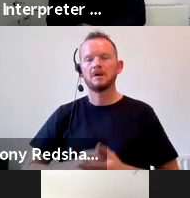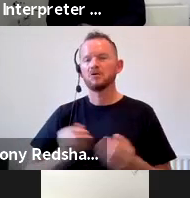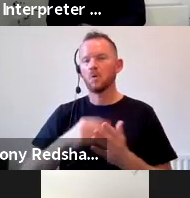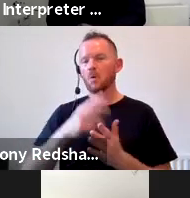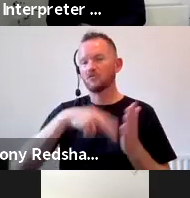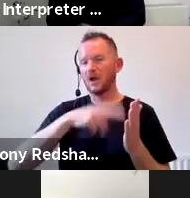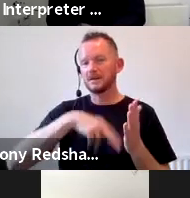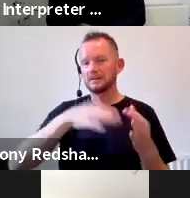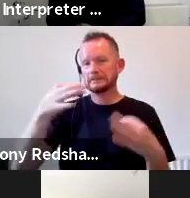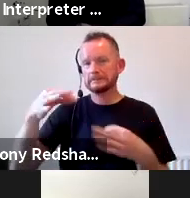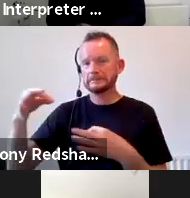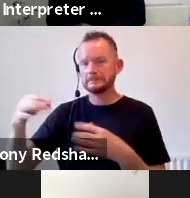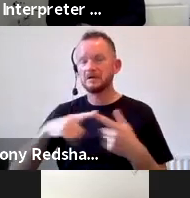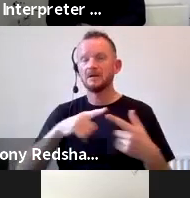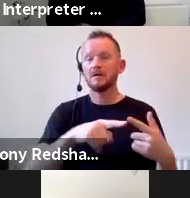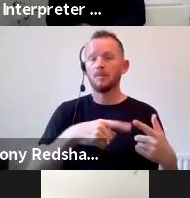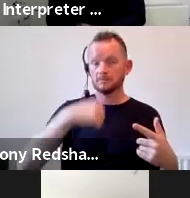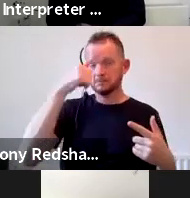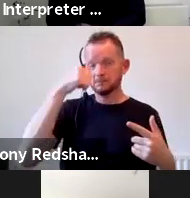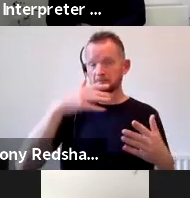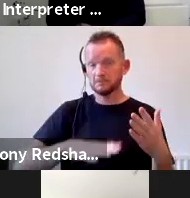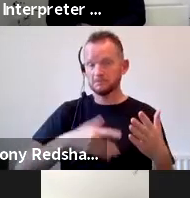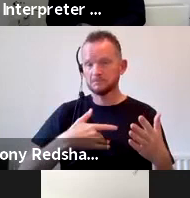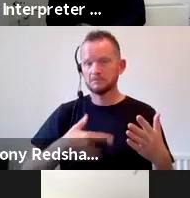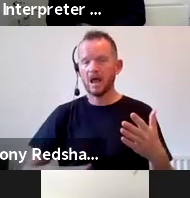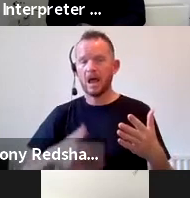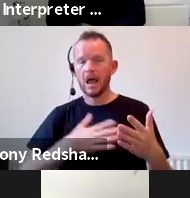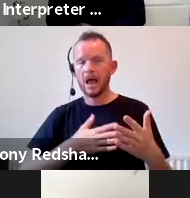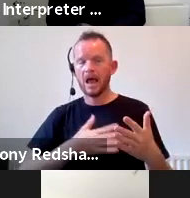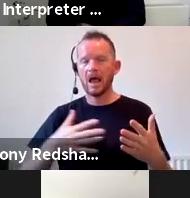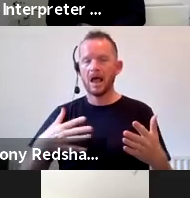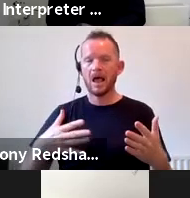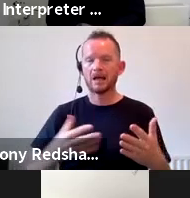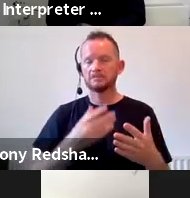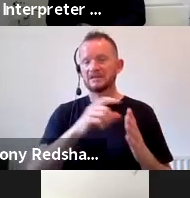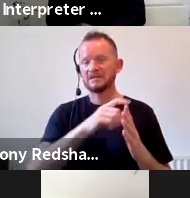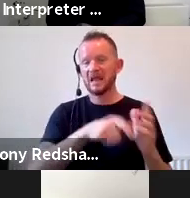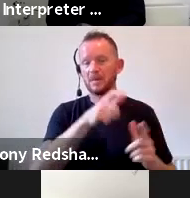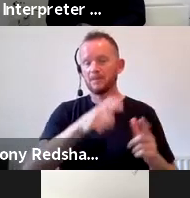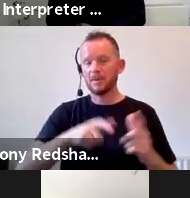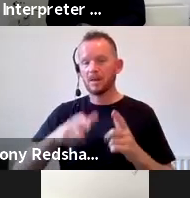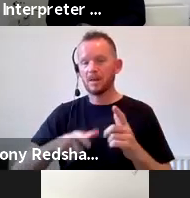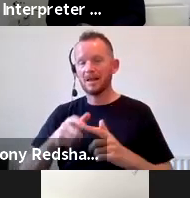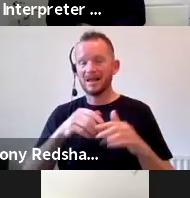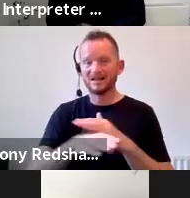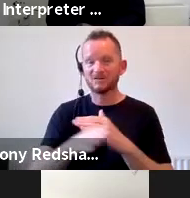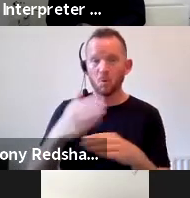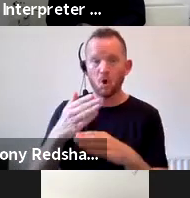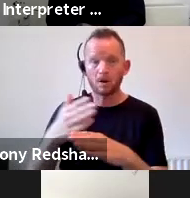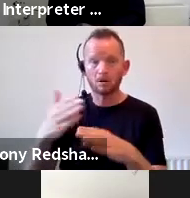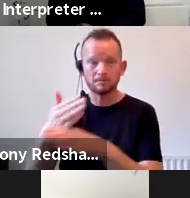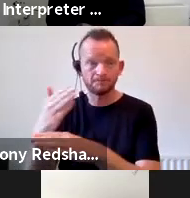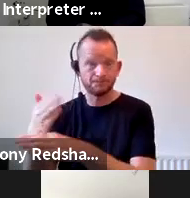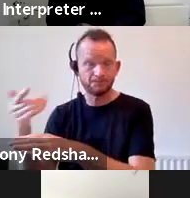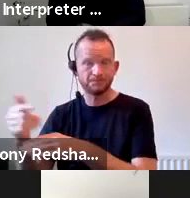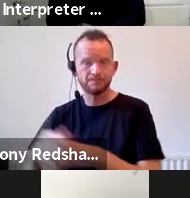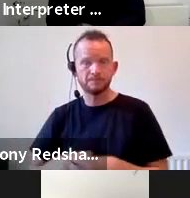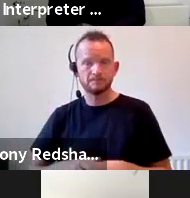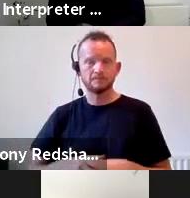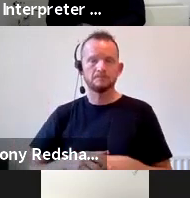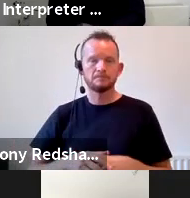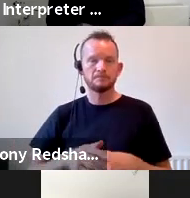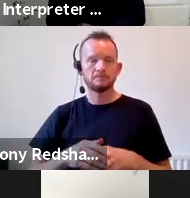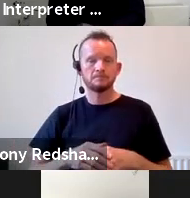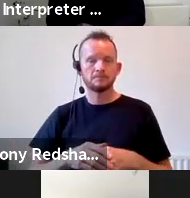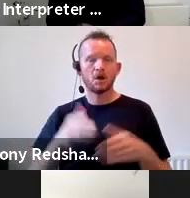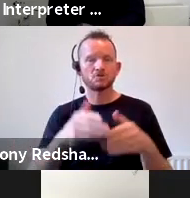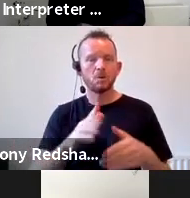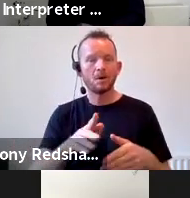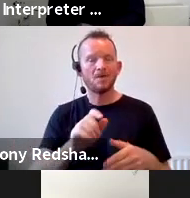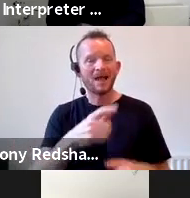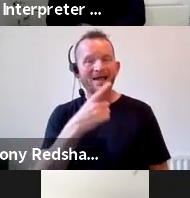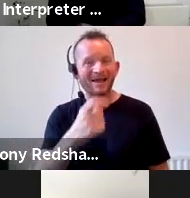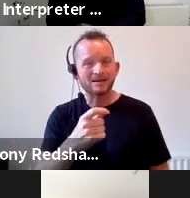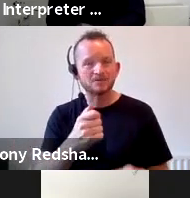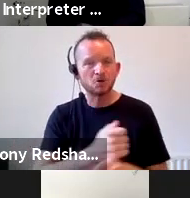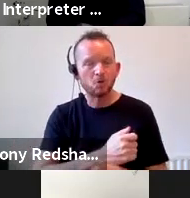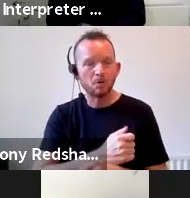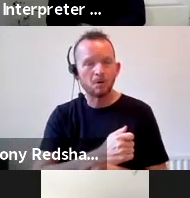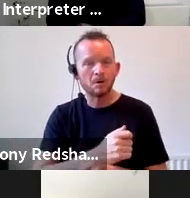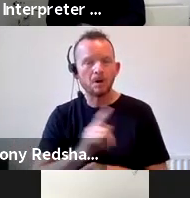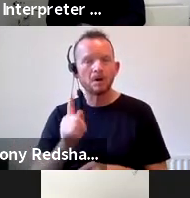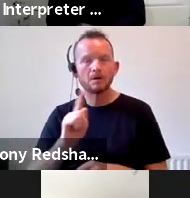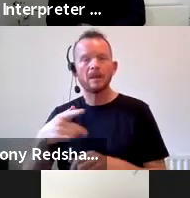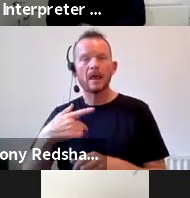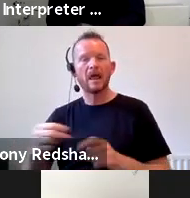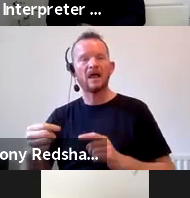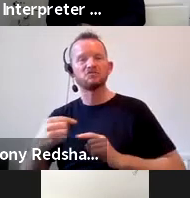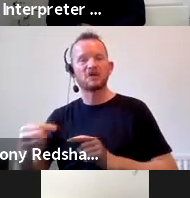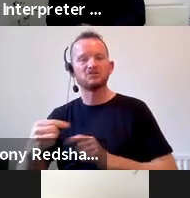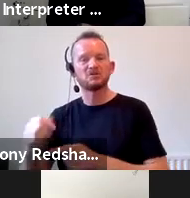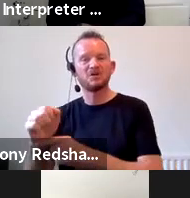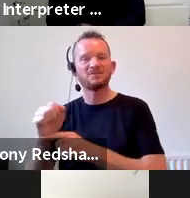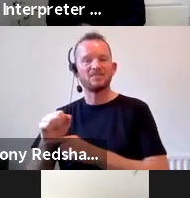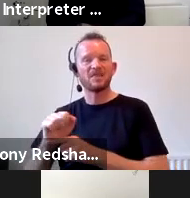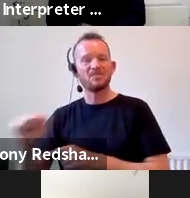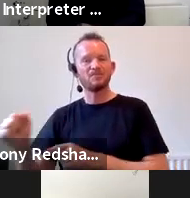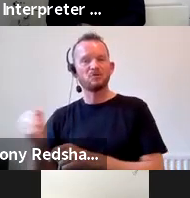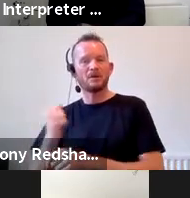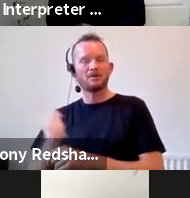Not some tentative reading documents, and I want to get disabled people into work by concentrating on what they can do, not what their life challenges prevents them doing.